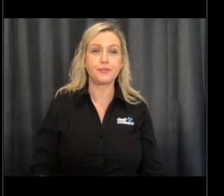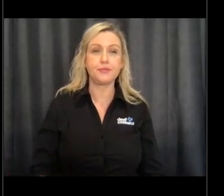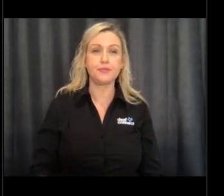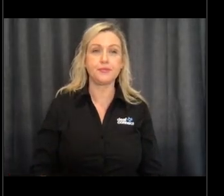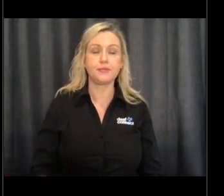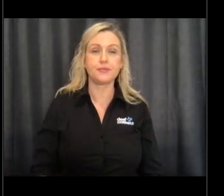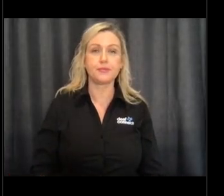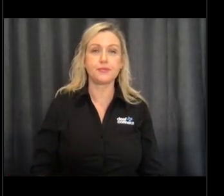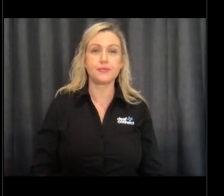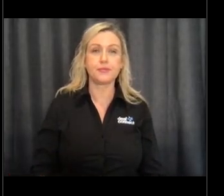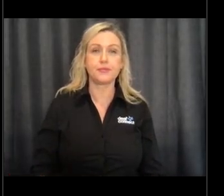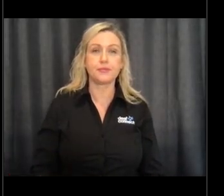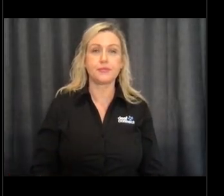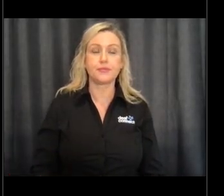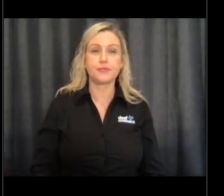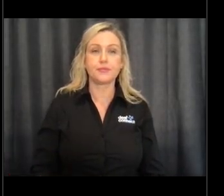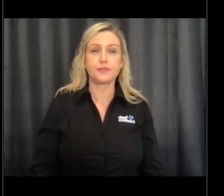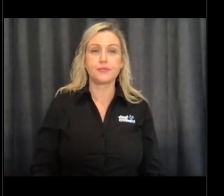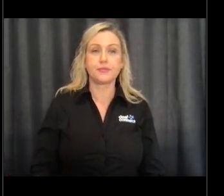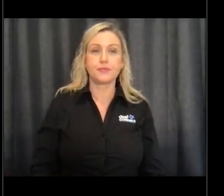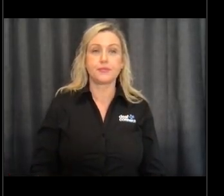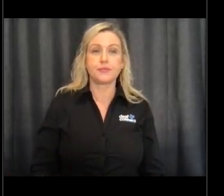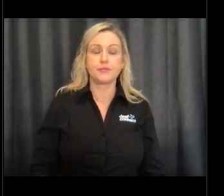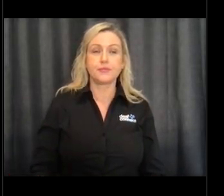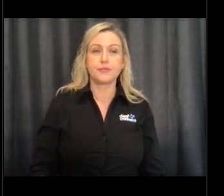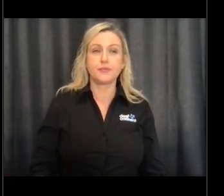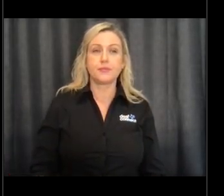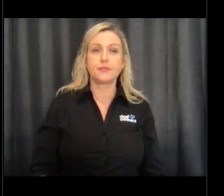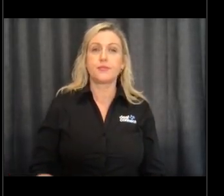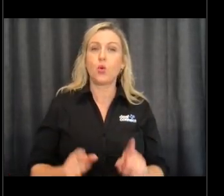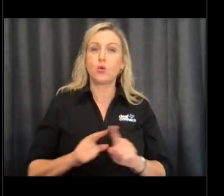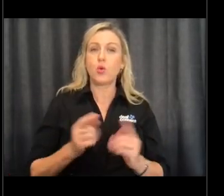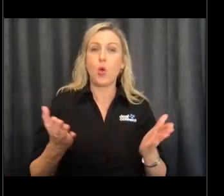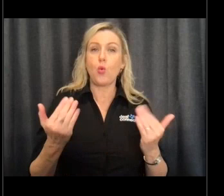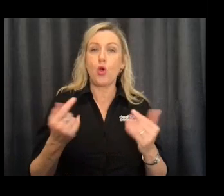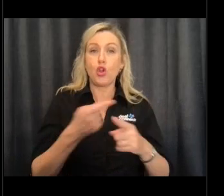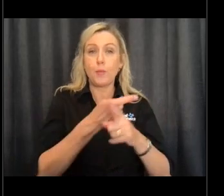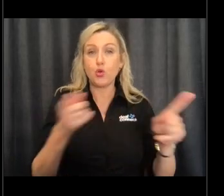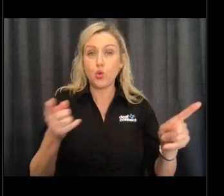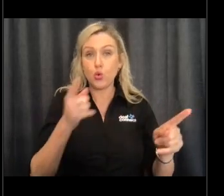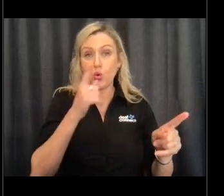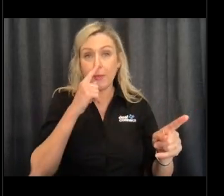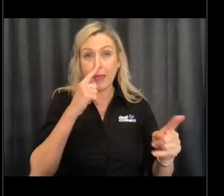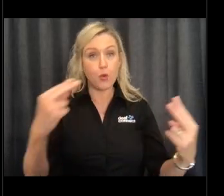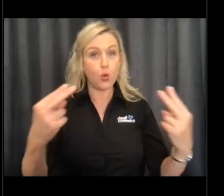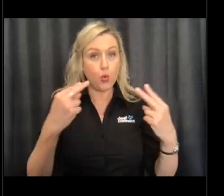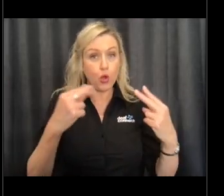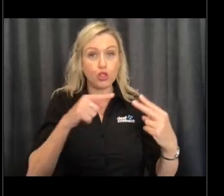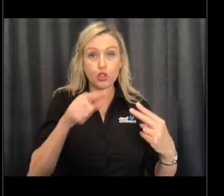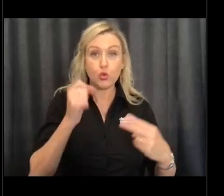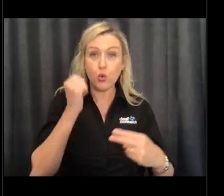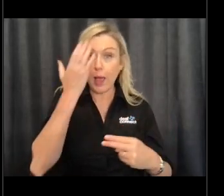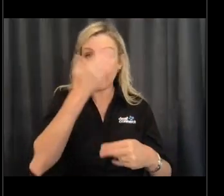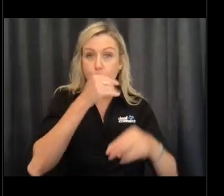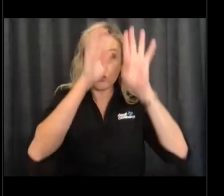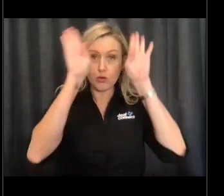I should add welcome to those who are listening in who are of Aboriginal and Torres Strait Islander background.